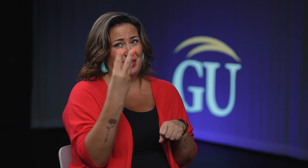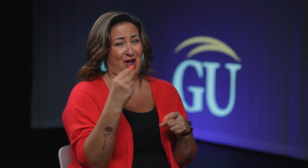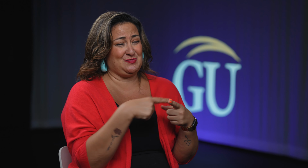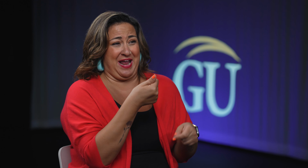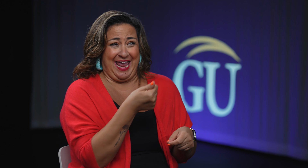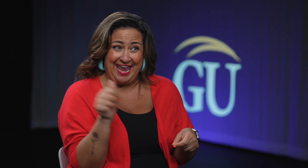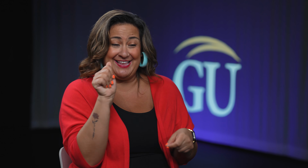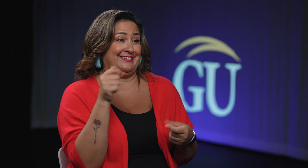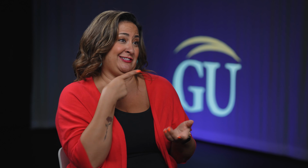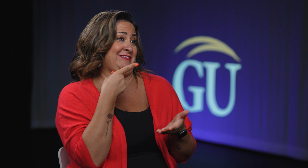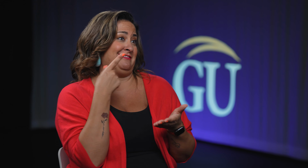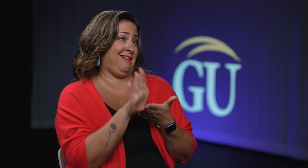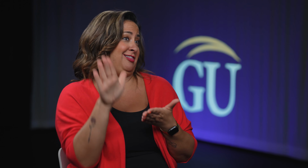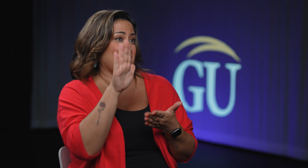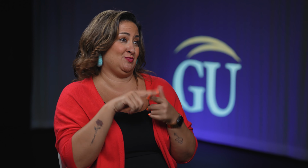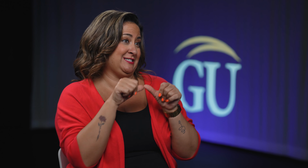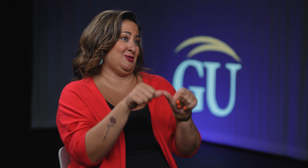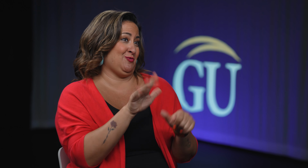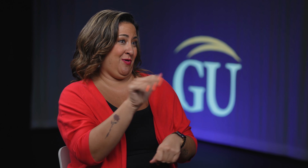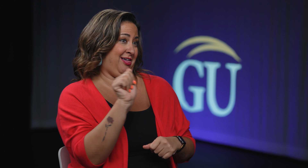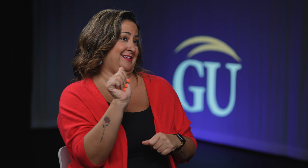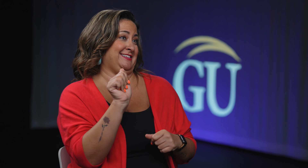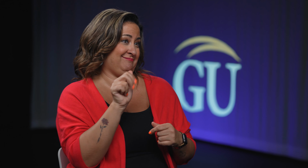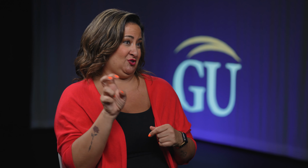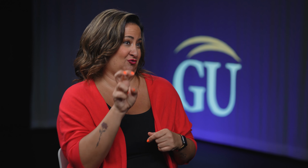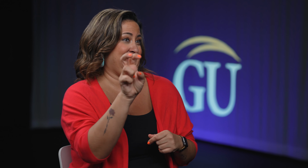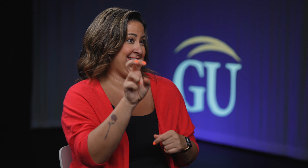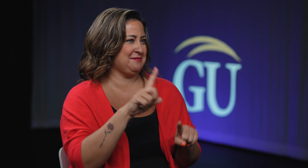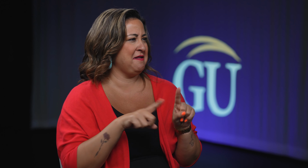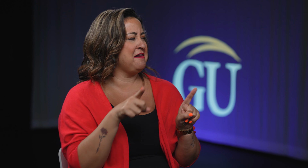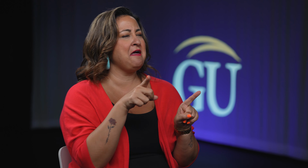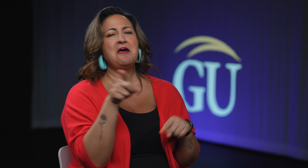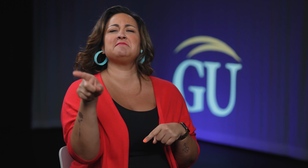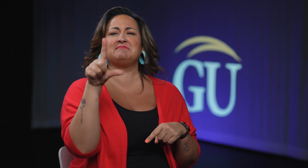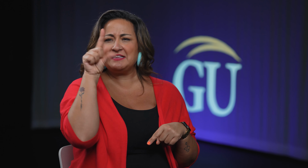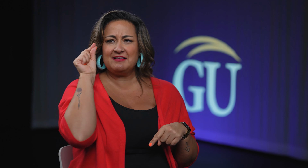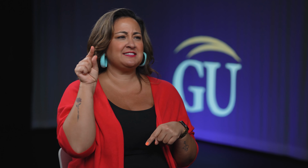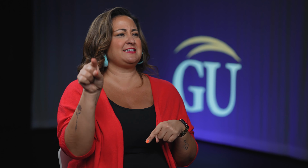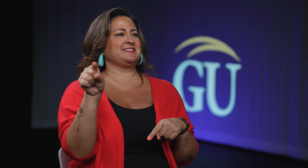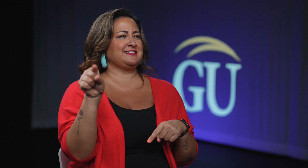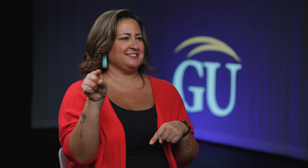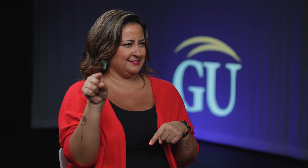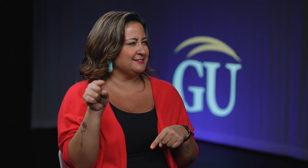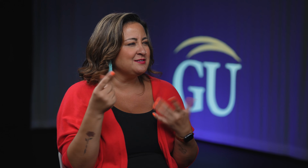You could have gone to any hearing college to continue your athletic journey, but you chose Gallaudet.